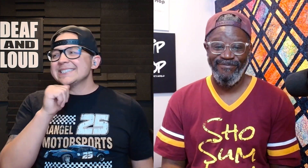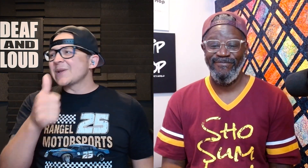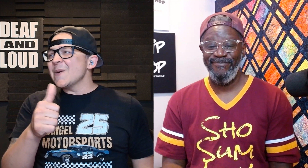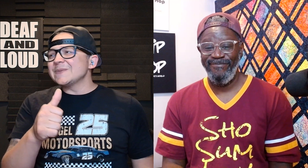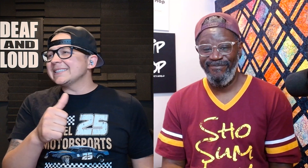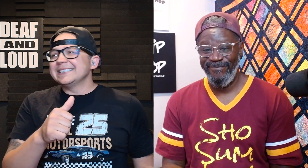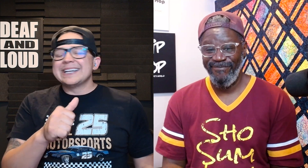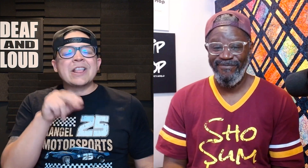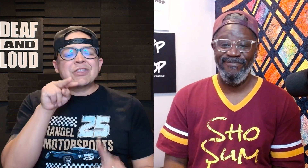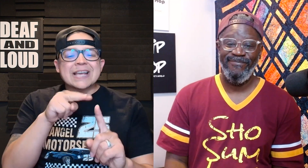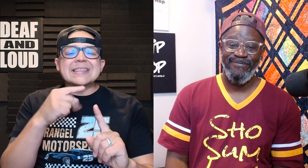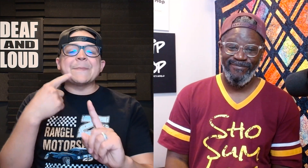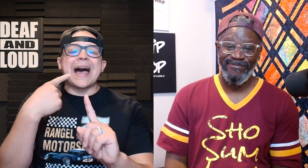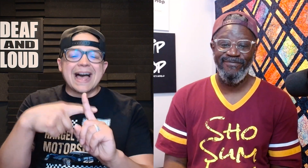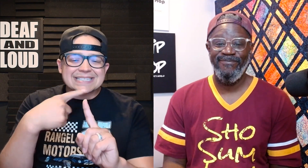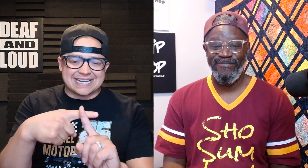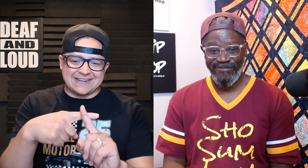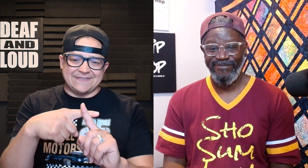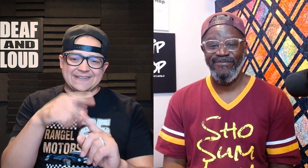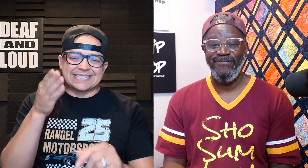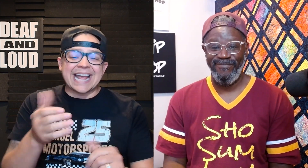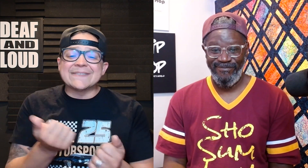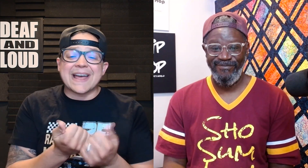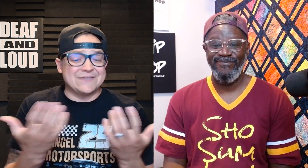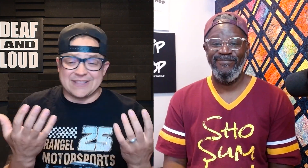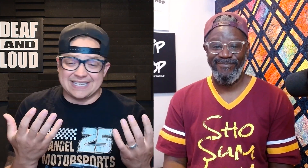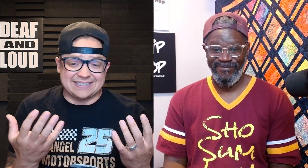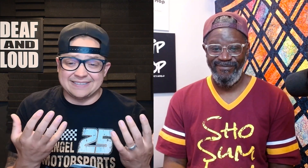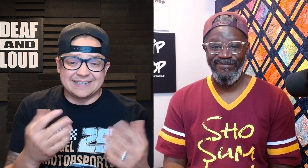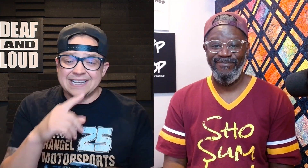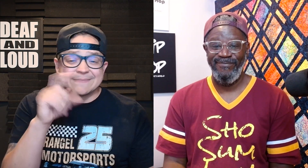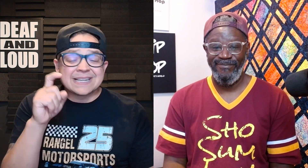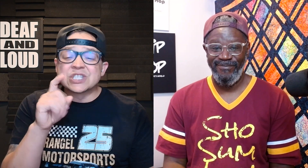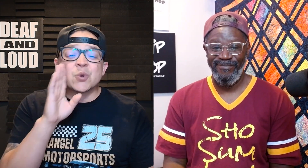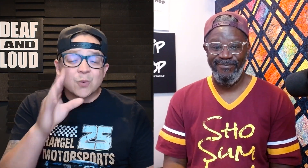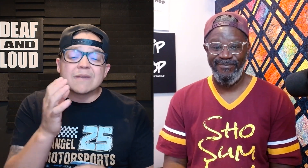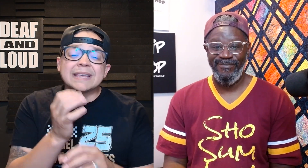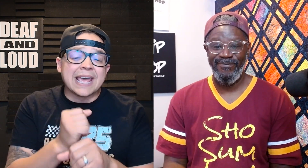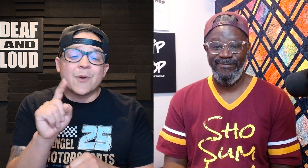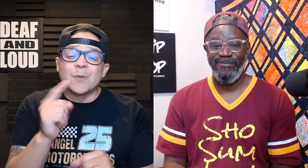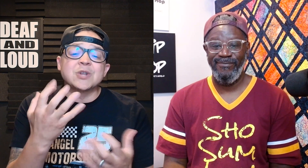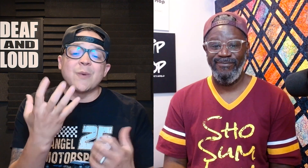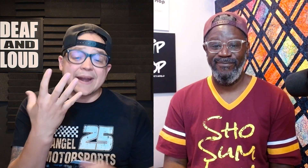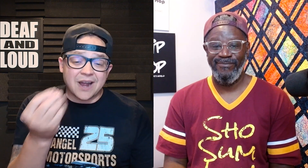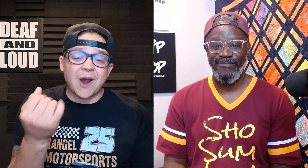Look at the positive side of everything because you will get where you want to go